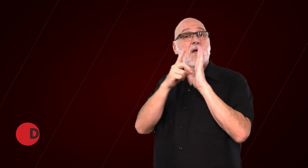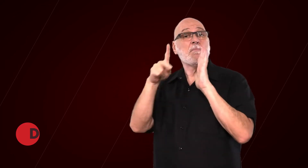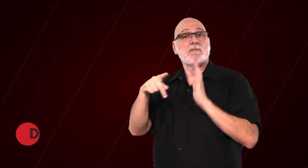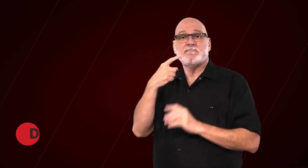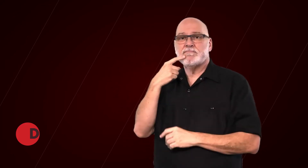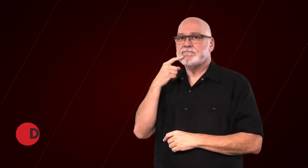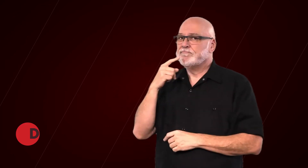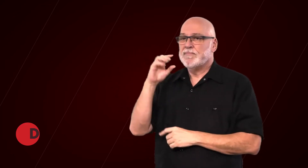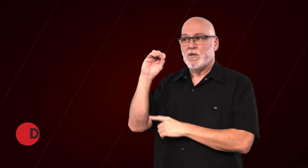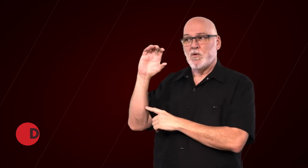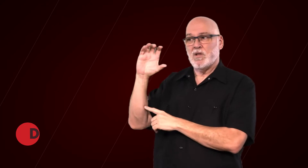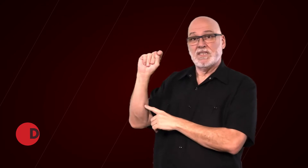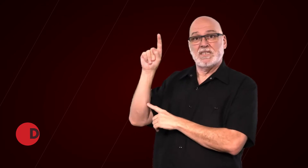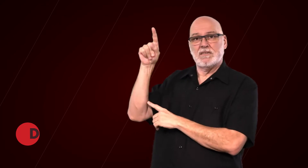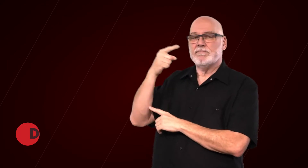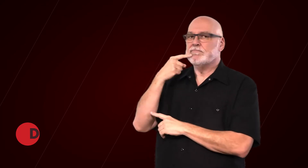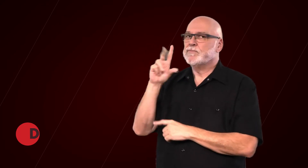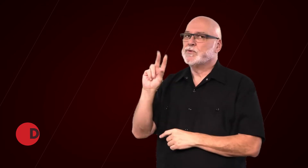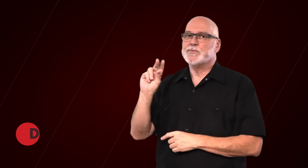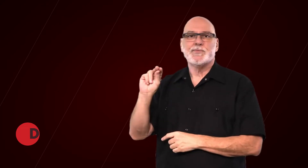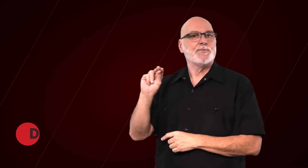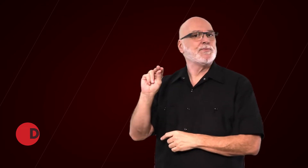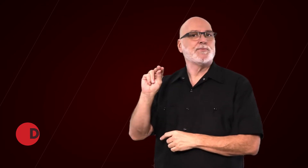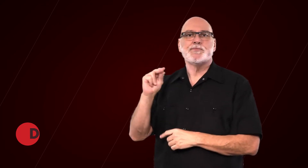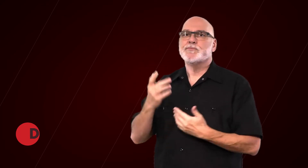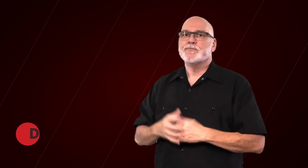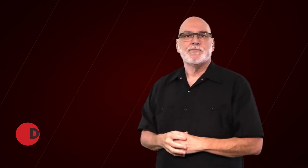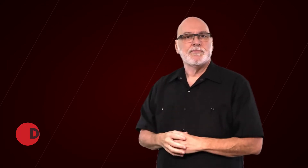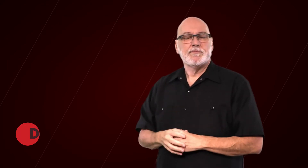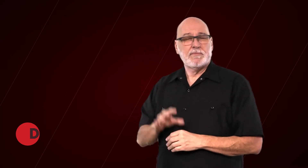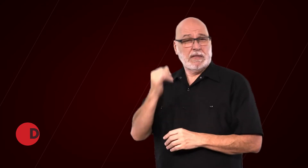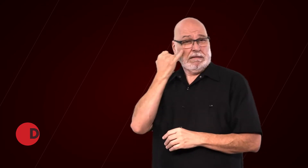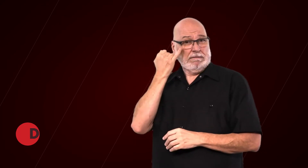Donald Prong says OCT says No.